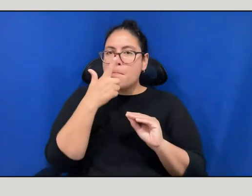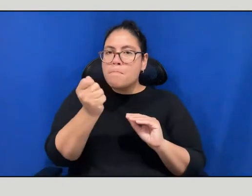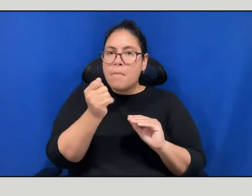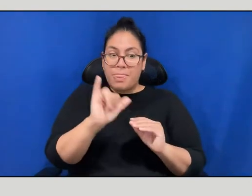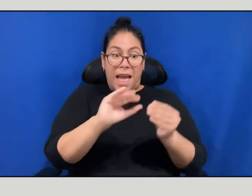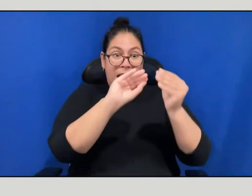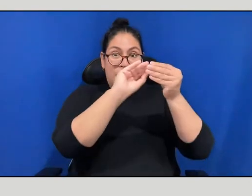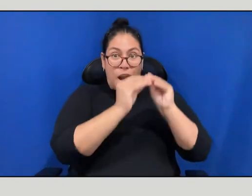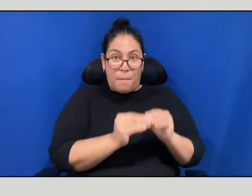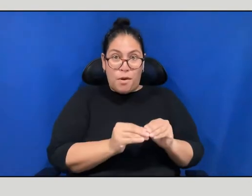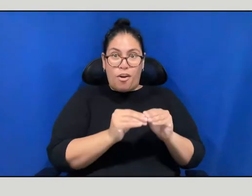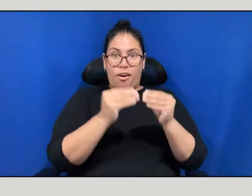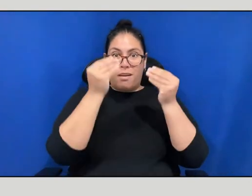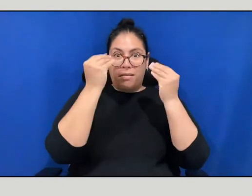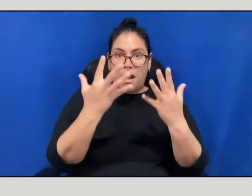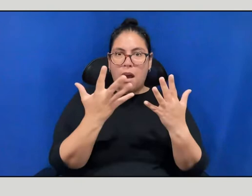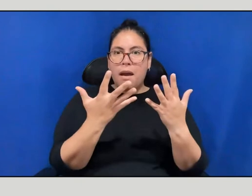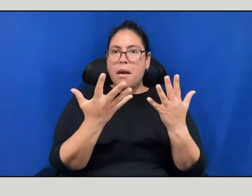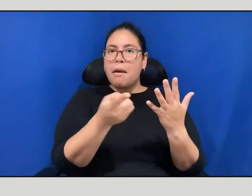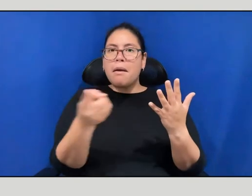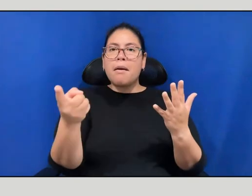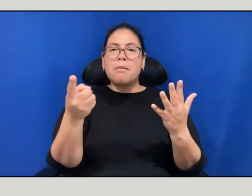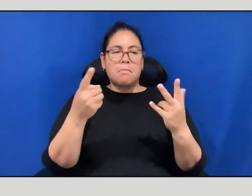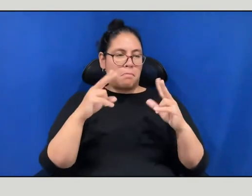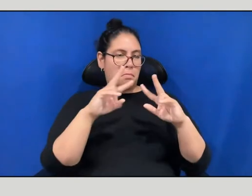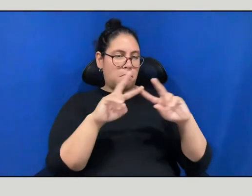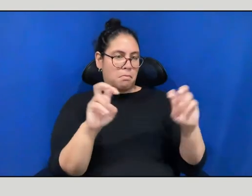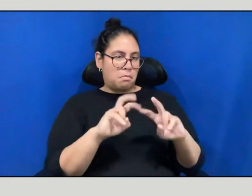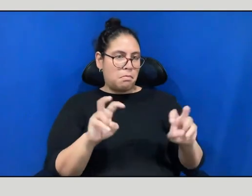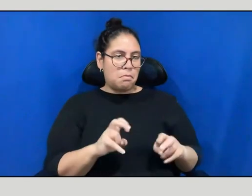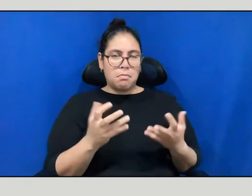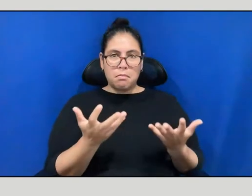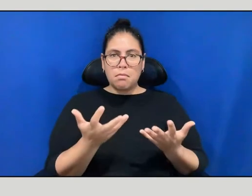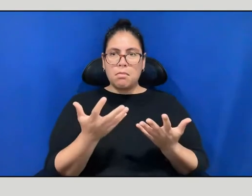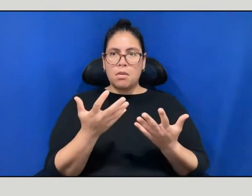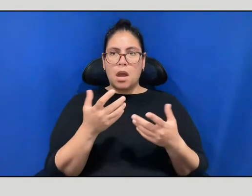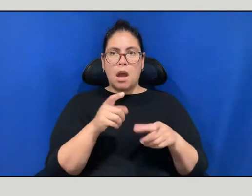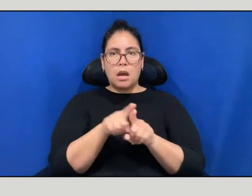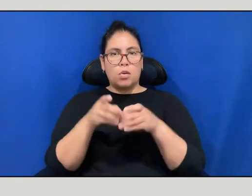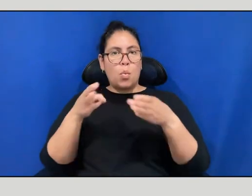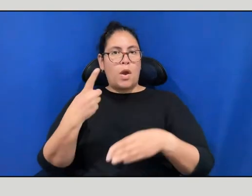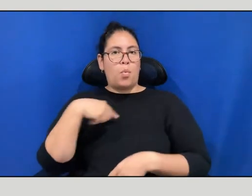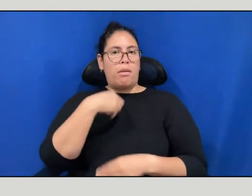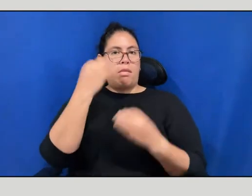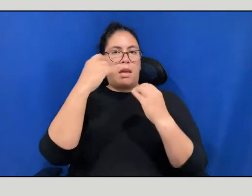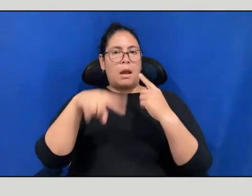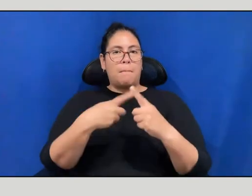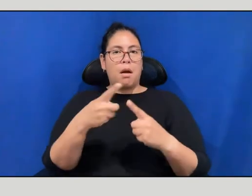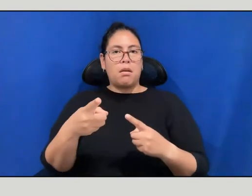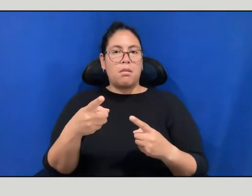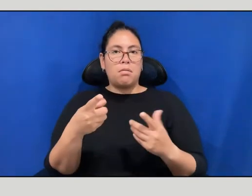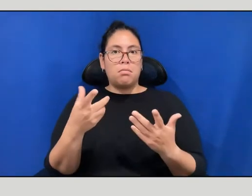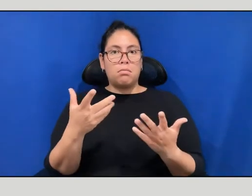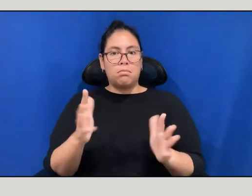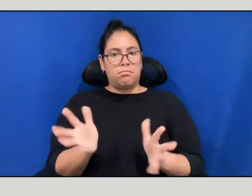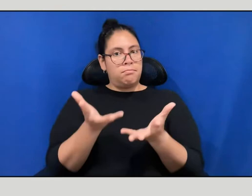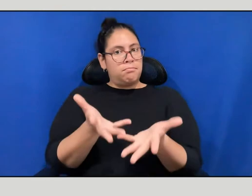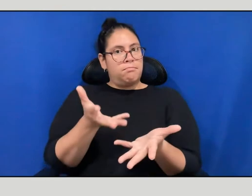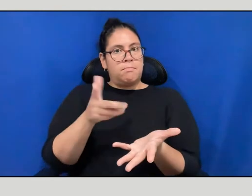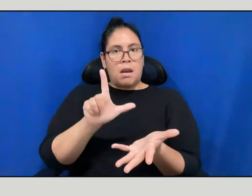as a way of thinking about the live question of race in Puerto Rico.